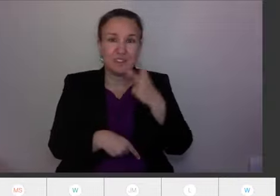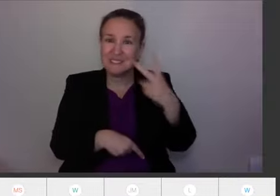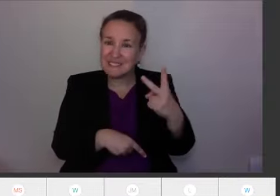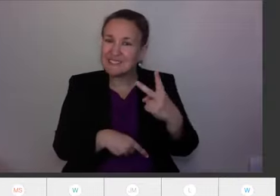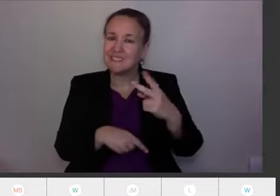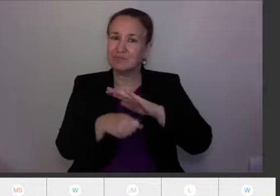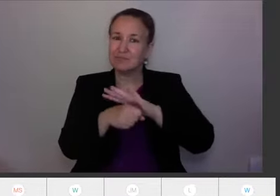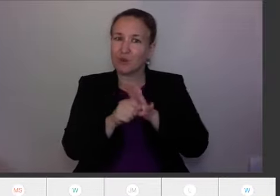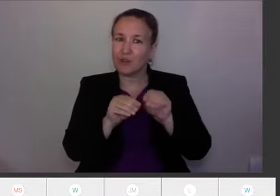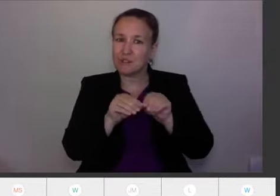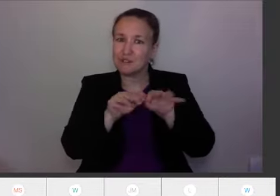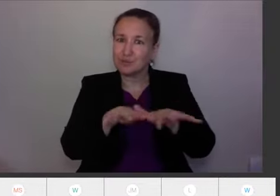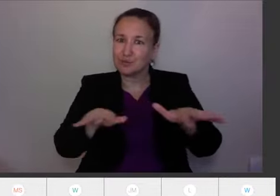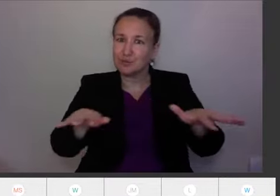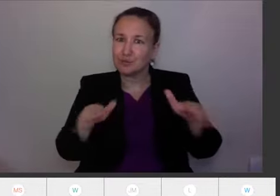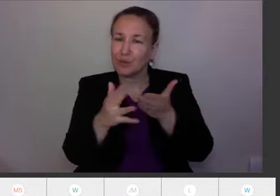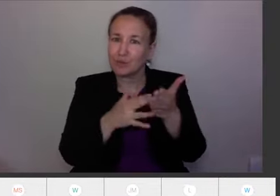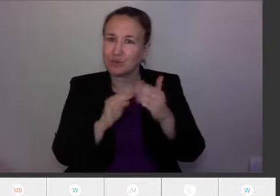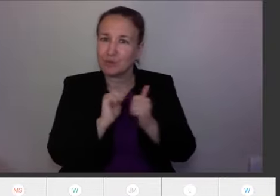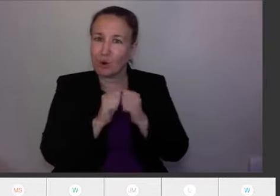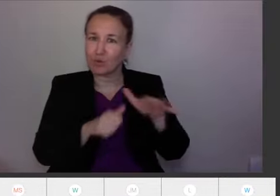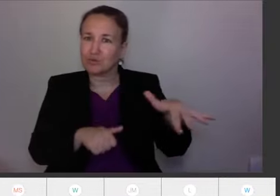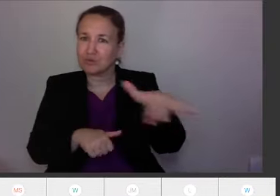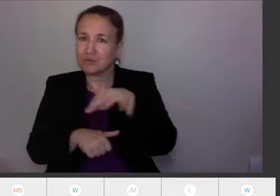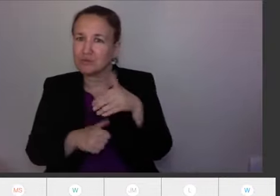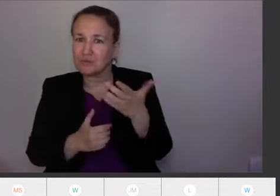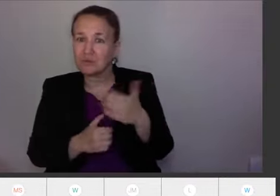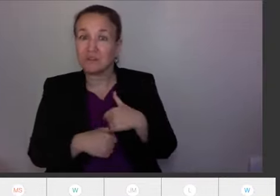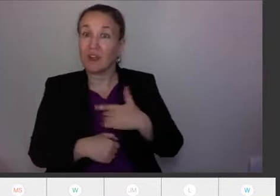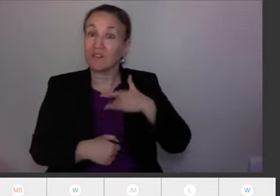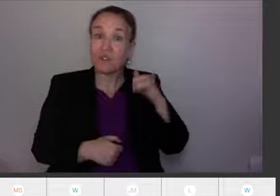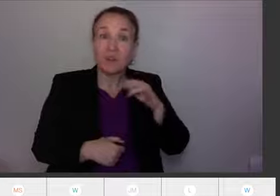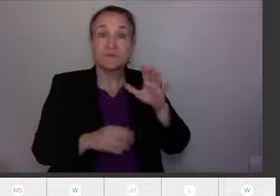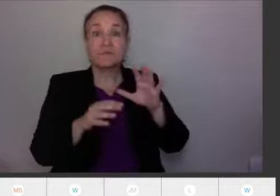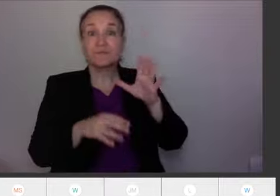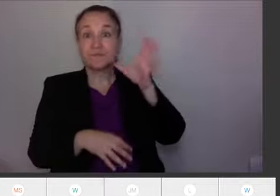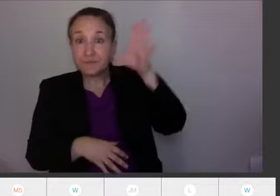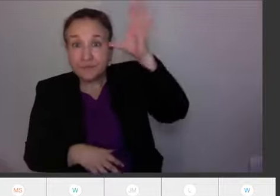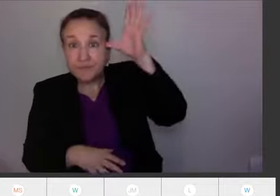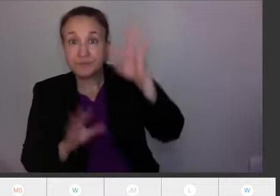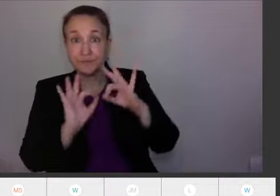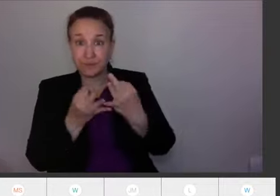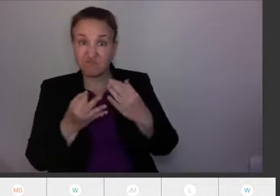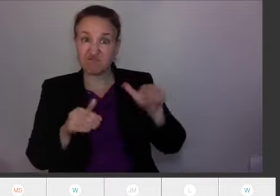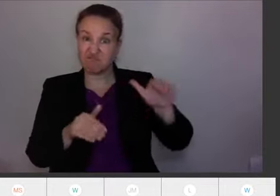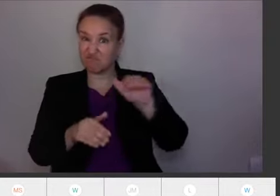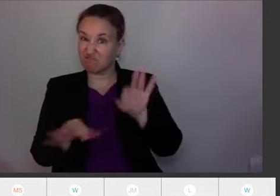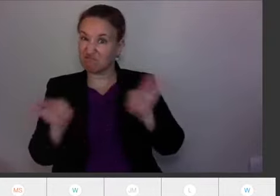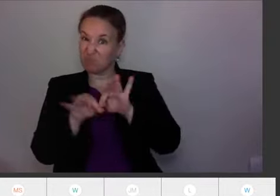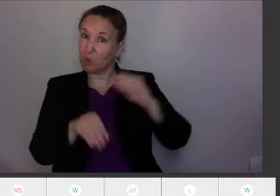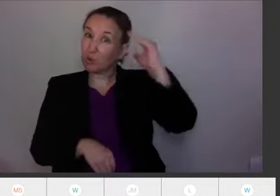across sports teams and i just think you know parents and families need to be aware of this and again it's just another decision to